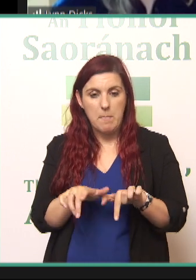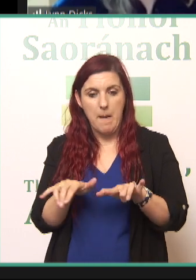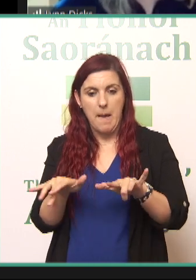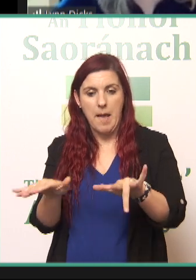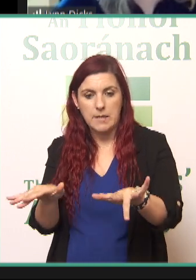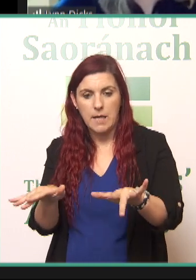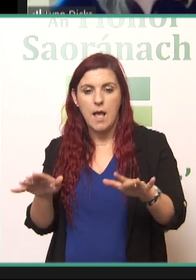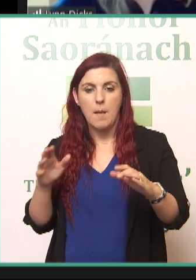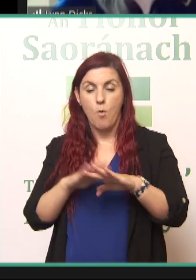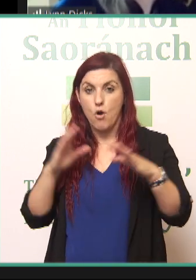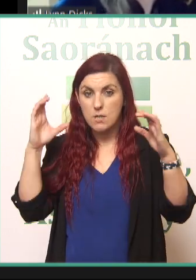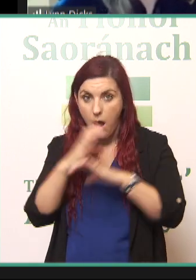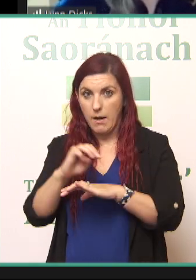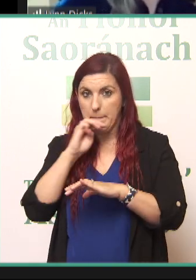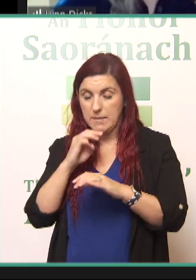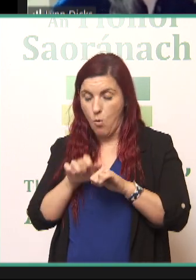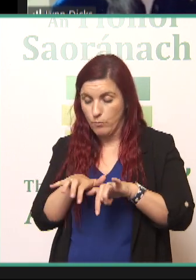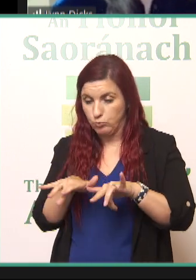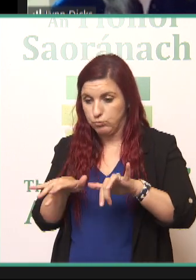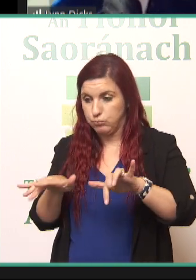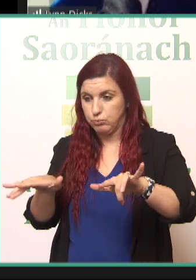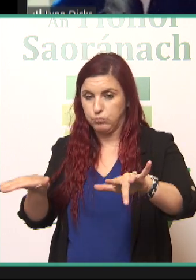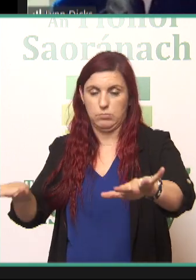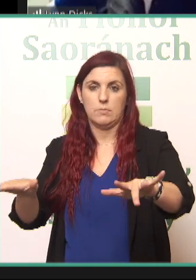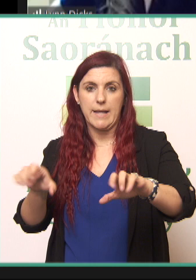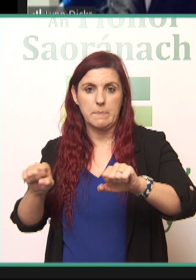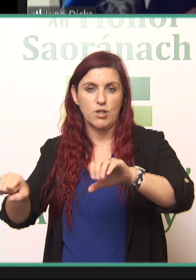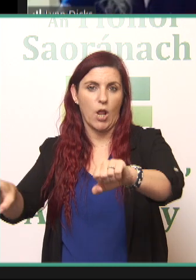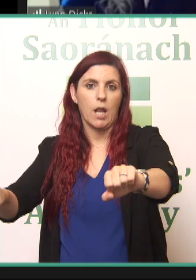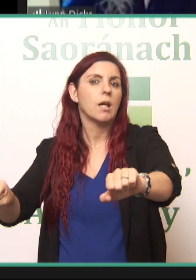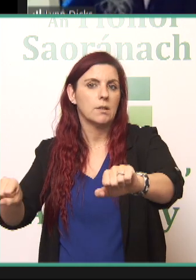more expansion there is so when you get to dark purple areas it's over 30 increase in cropland